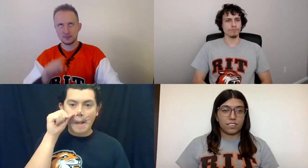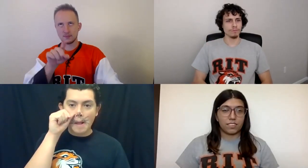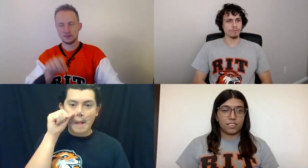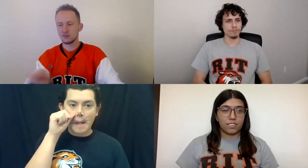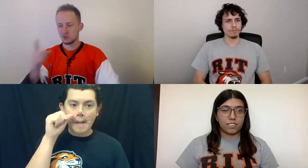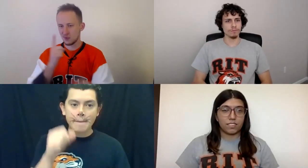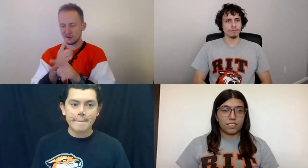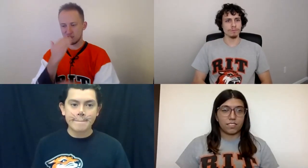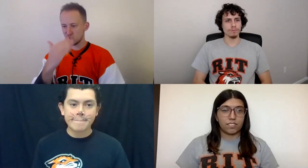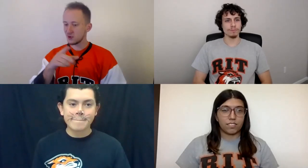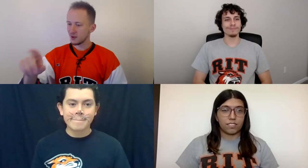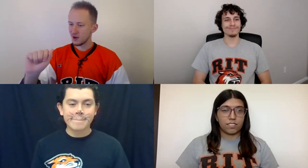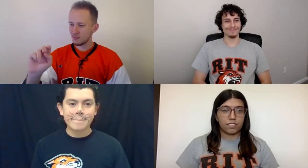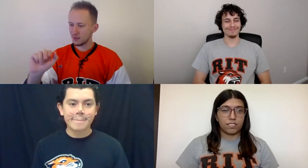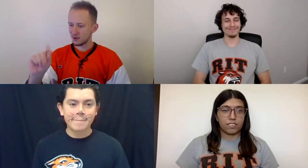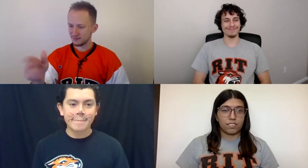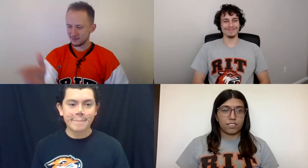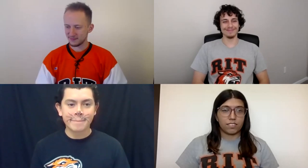Matt: Oh, you are right, thank you. Amanda?